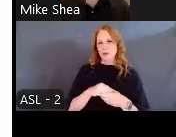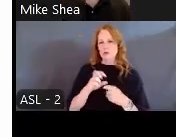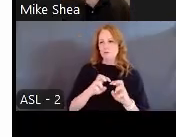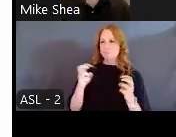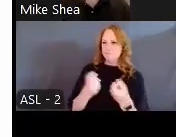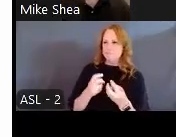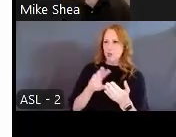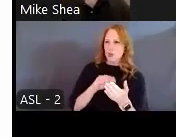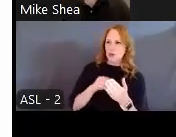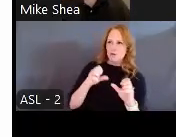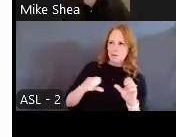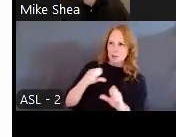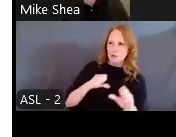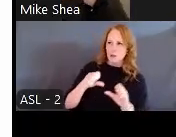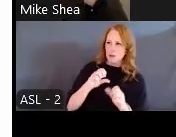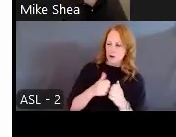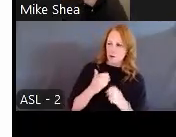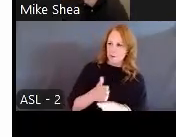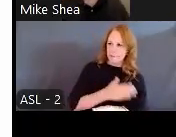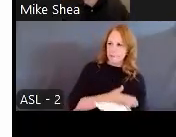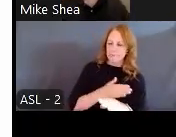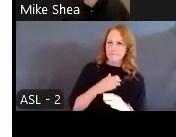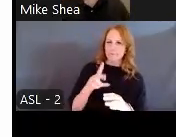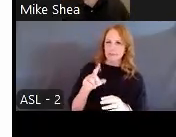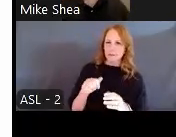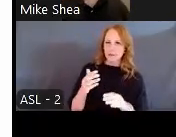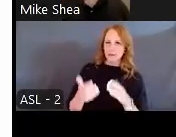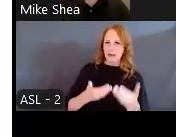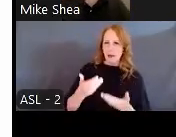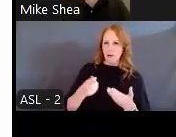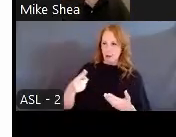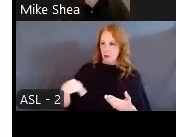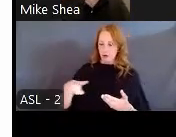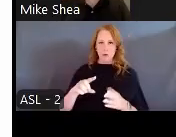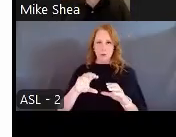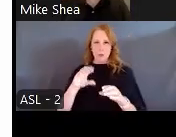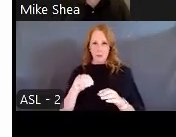things better in terms of disability hiring. Those companies that are in those conversations,